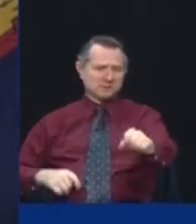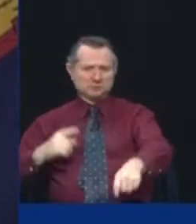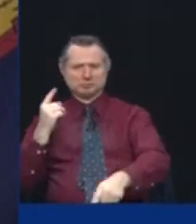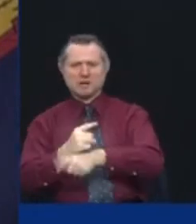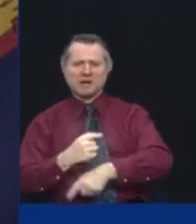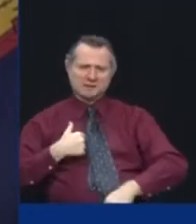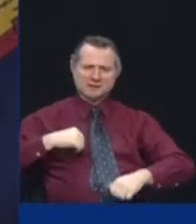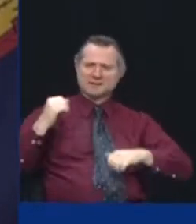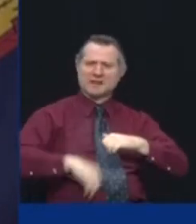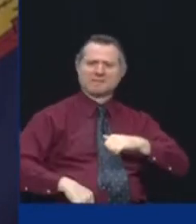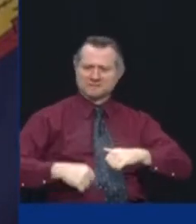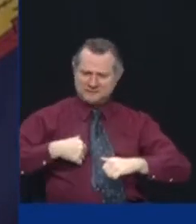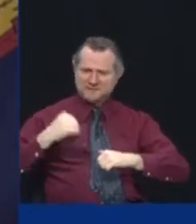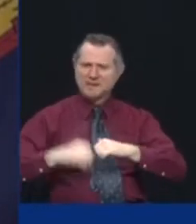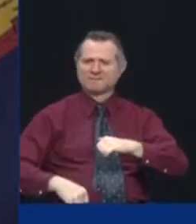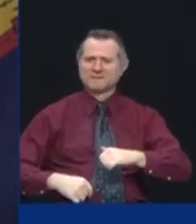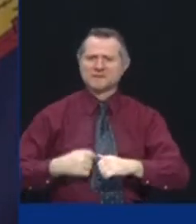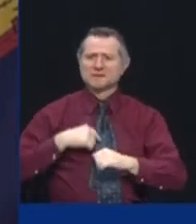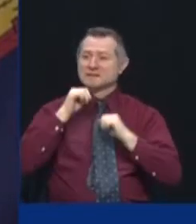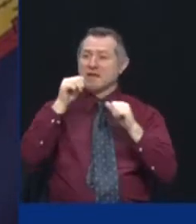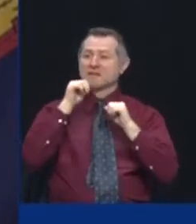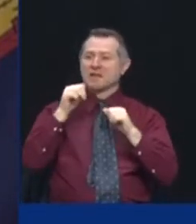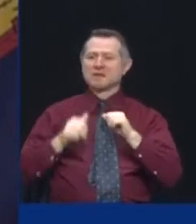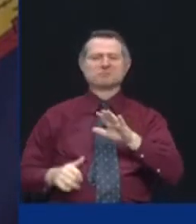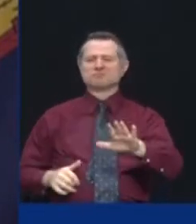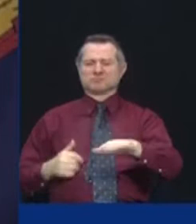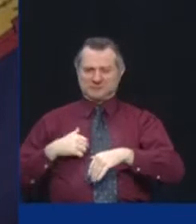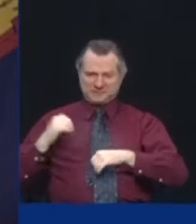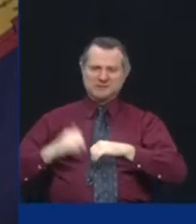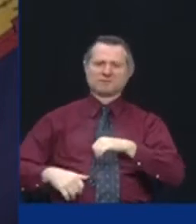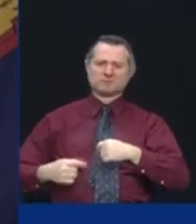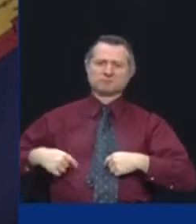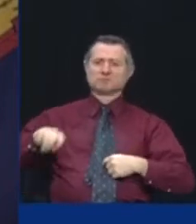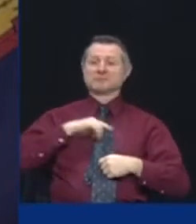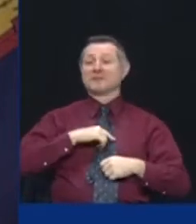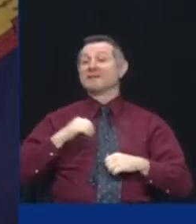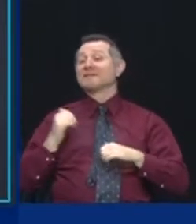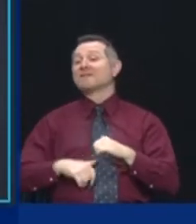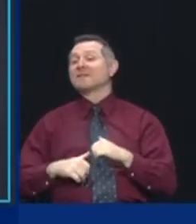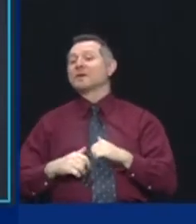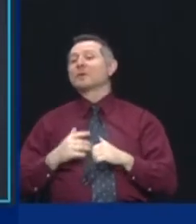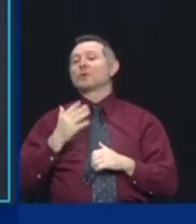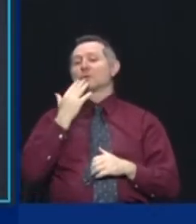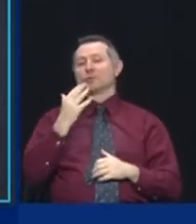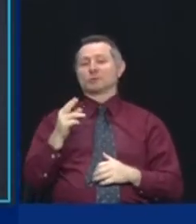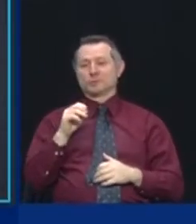YORK TOUGH. THEY SAY YOU NEW YORKERS, YOU'RE TOUGH. WE ARE TOUGH.